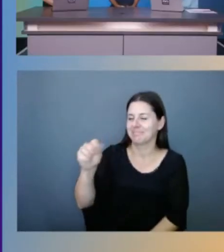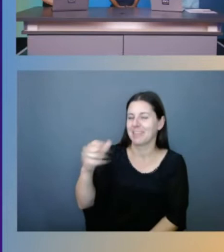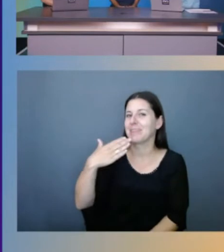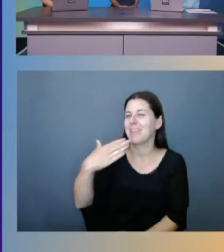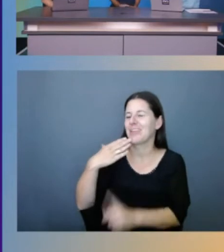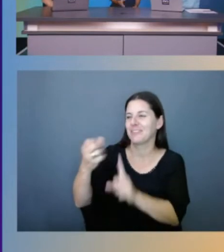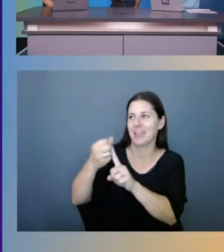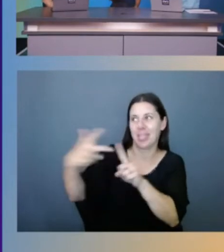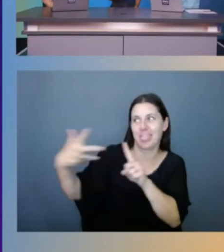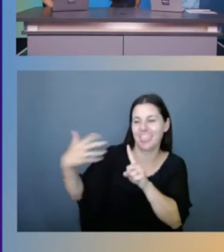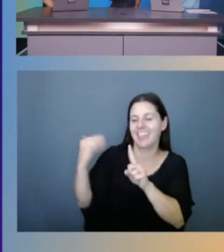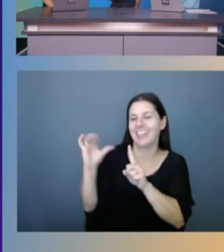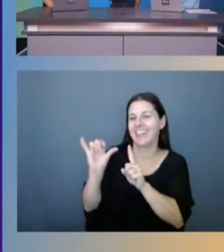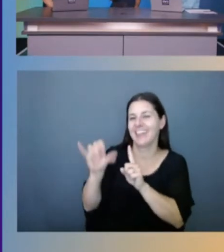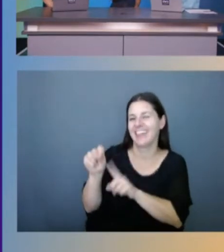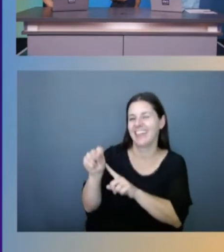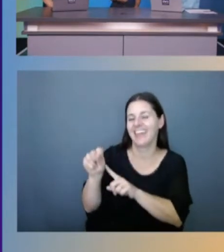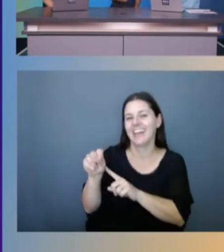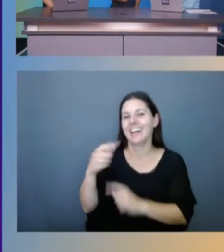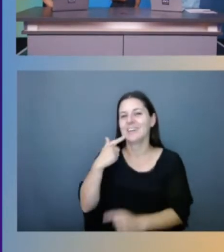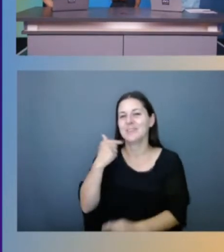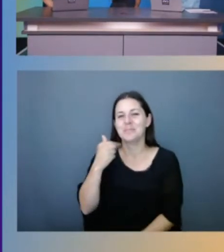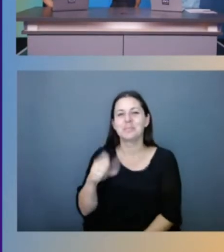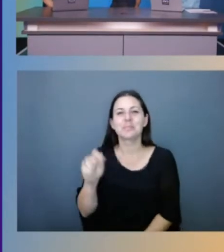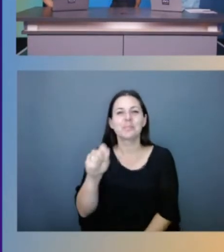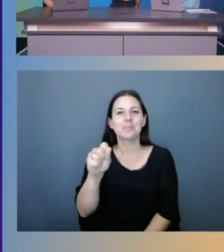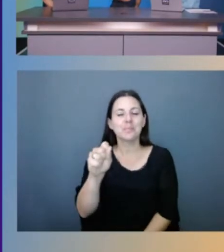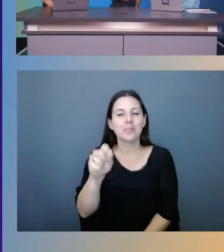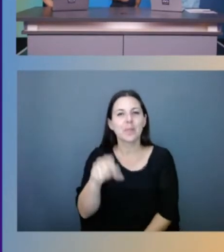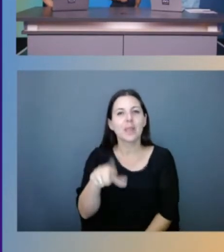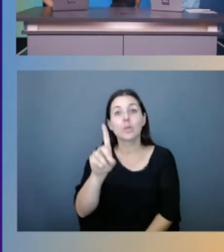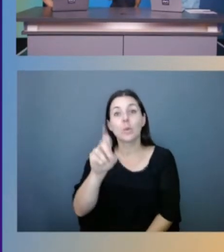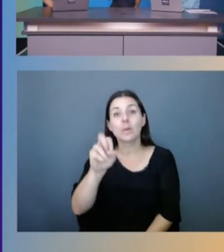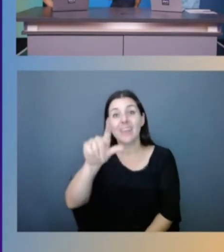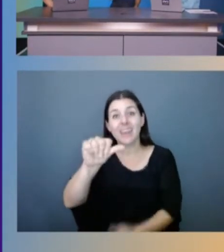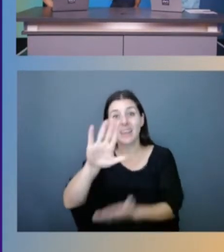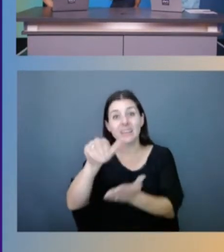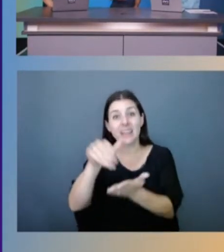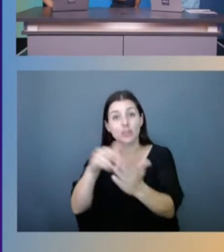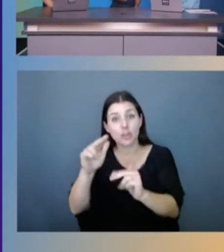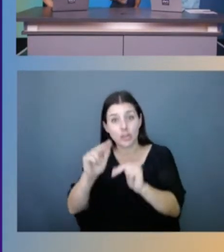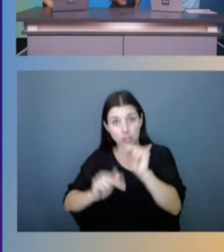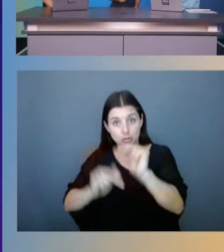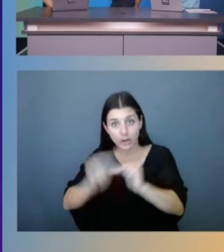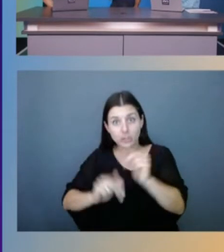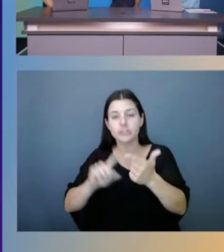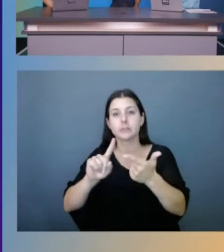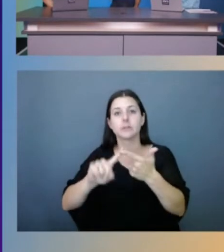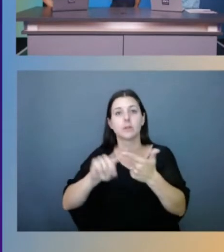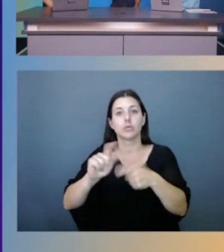So yeah, so apart from data center construction, apart from renewable energy and apart from